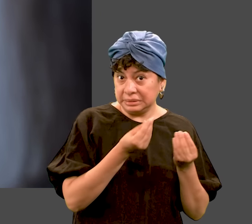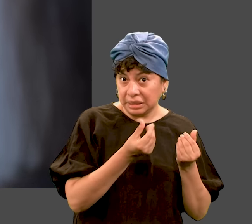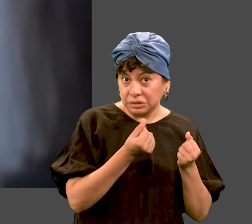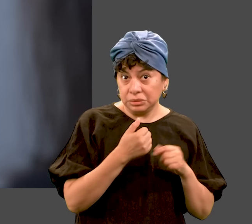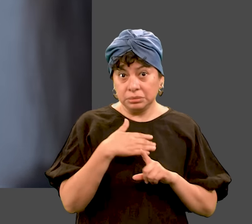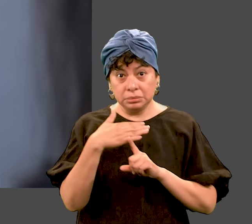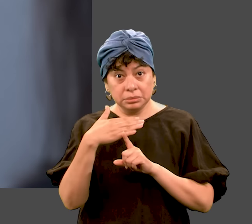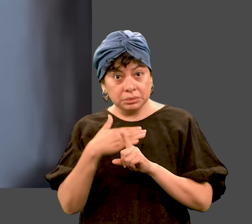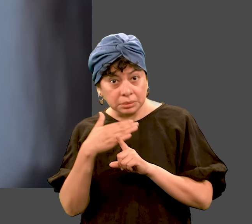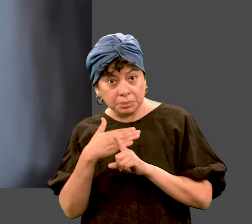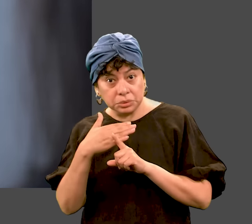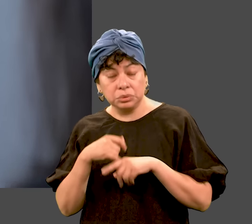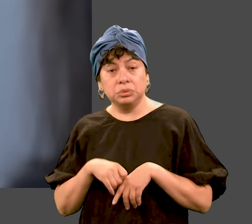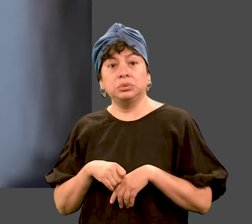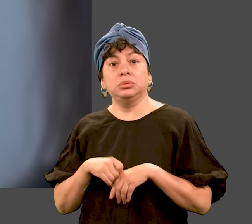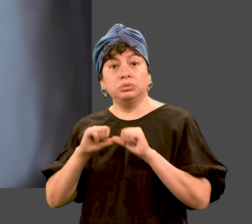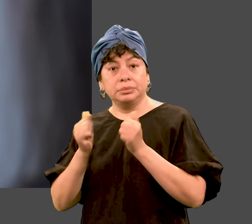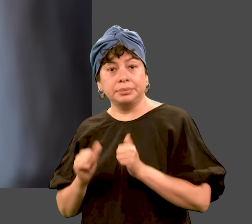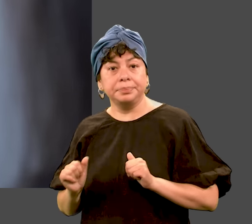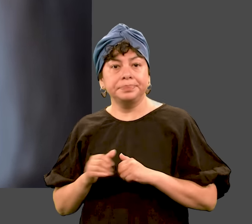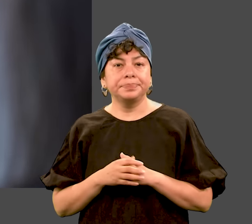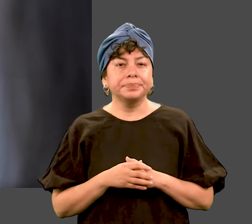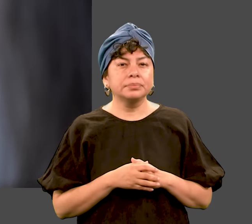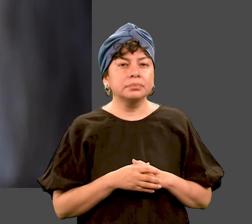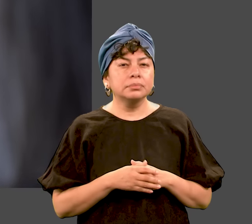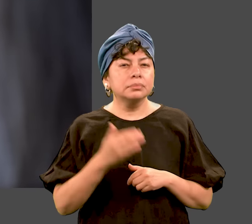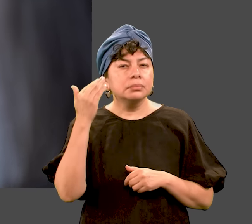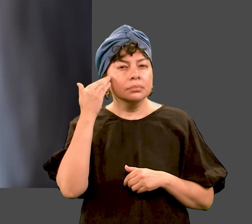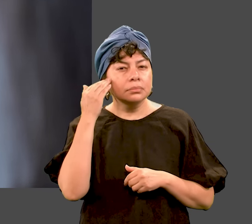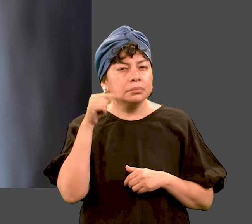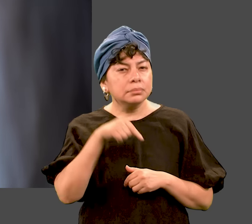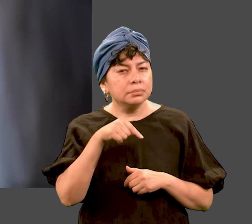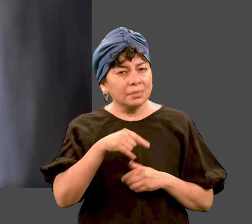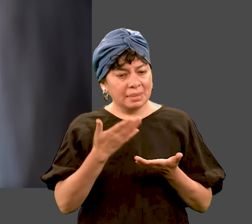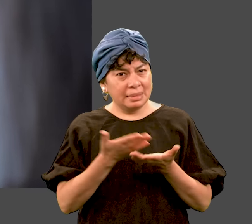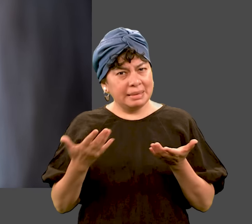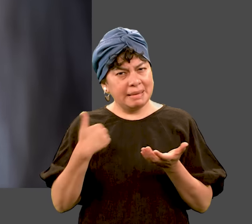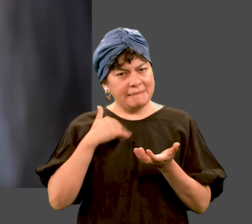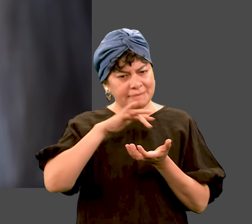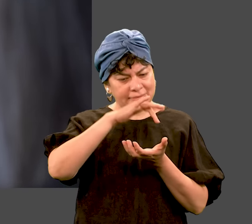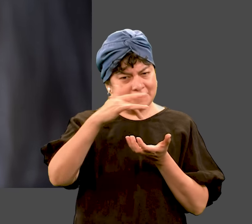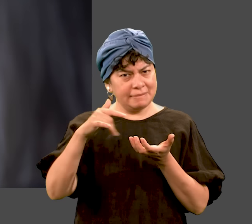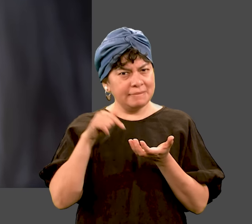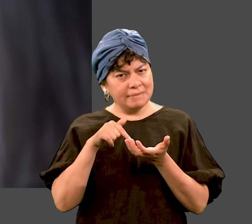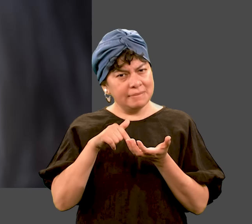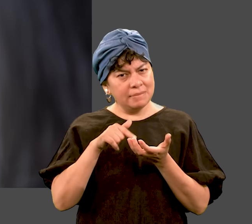So that we can really know those objects and then those can be encoded into Protactile language